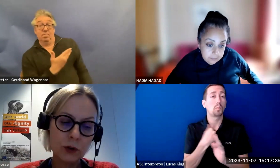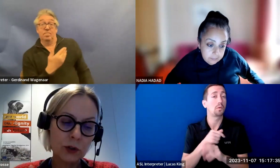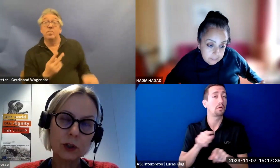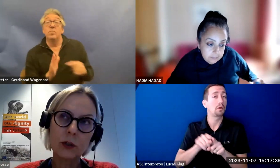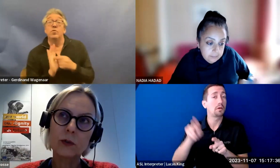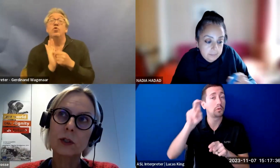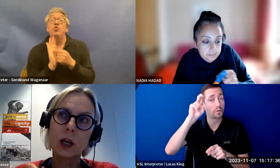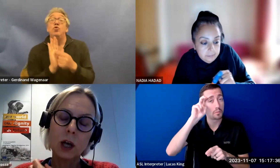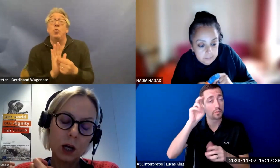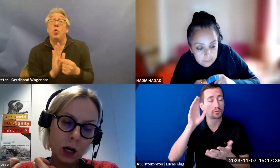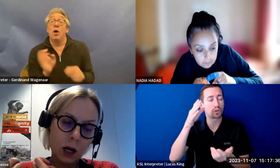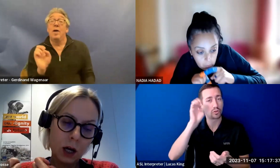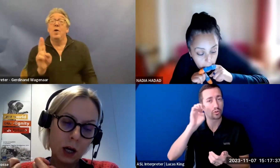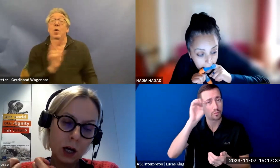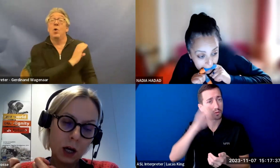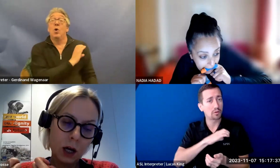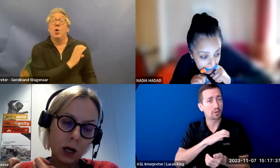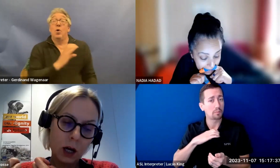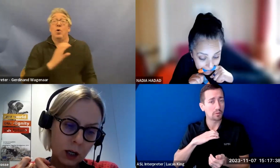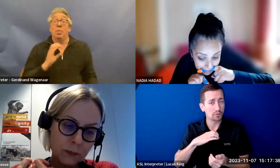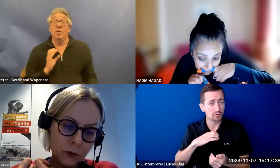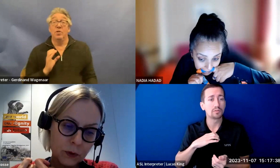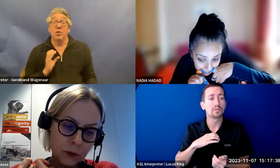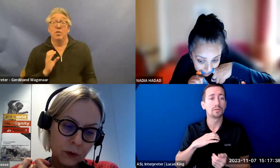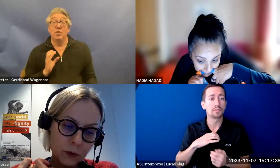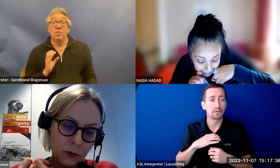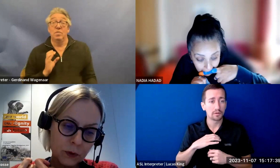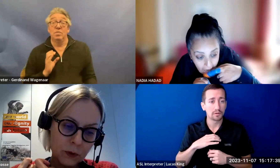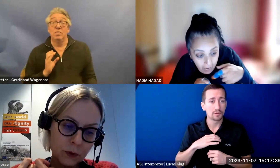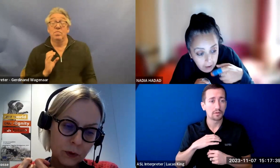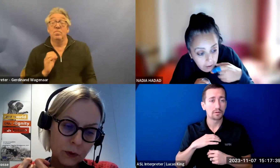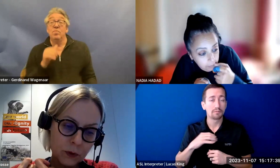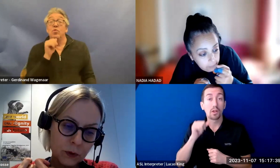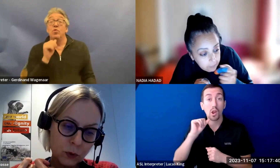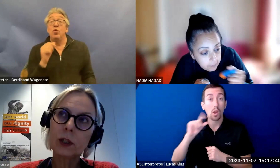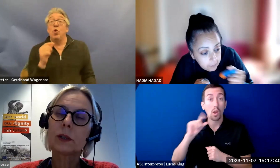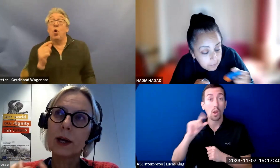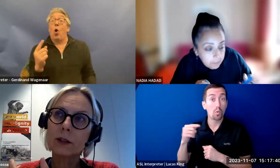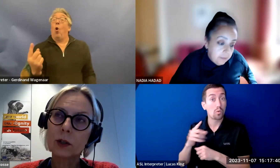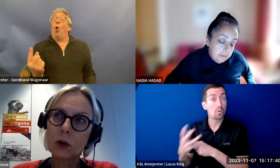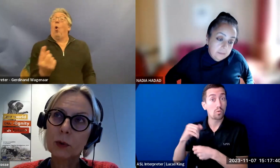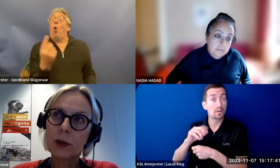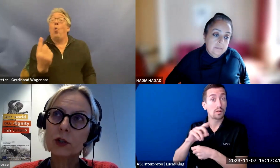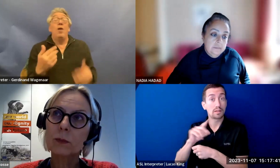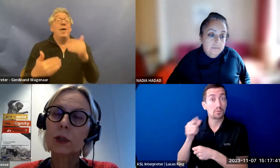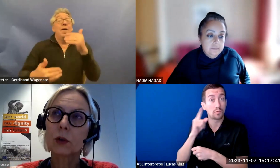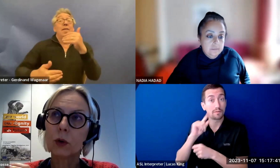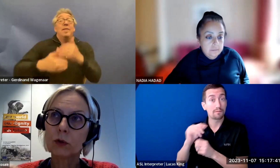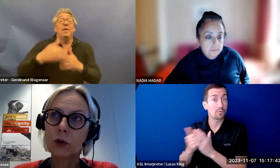(of course you know), do not only include disabilities in EU external cooperation,